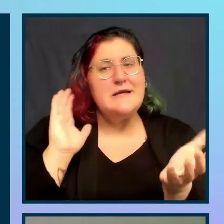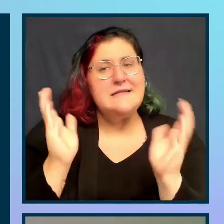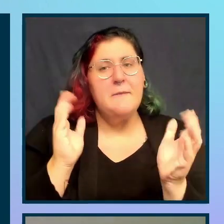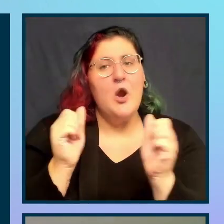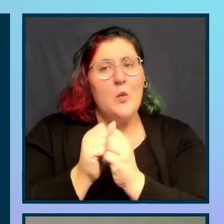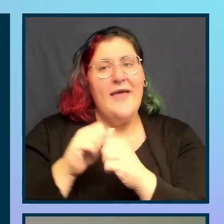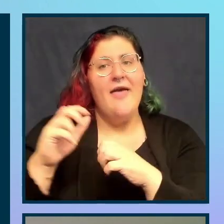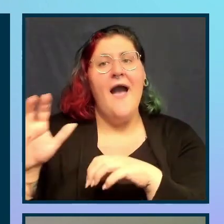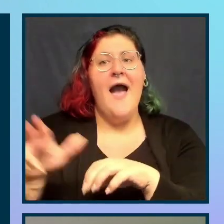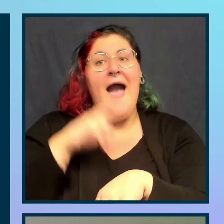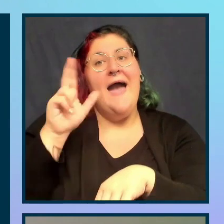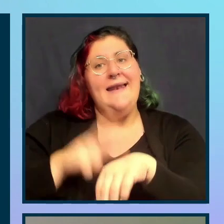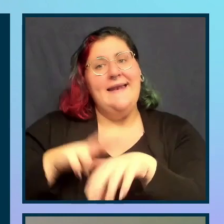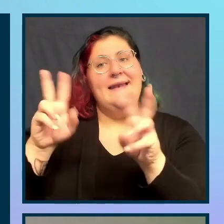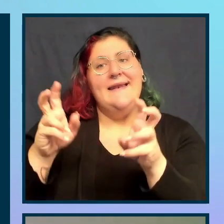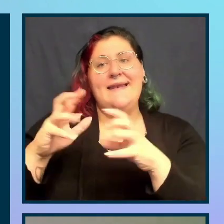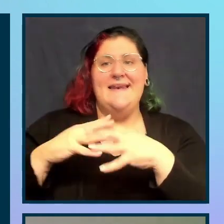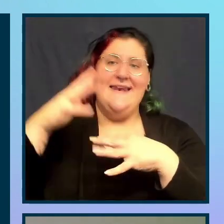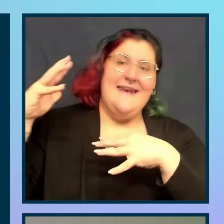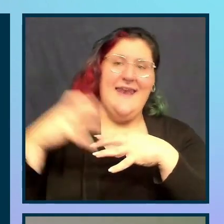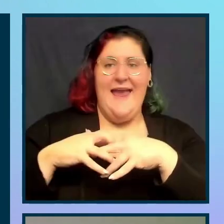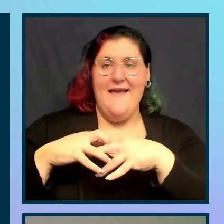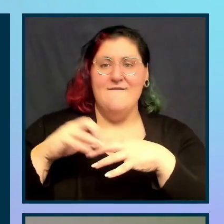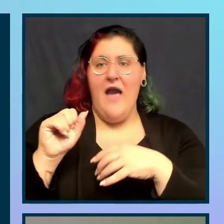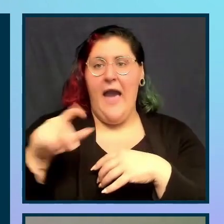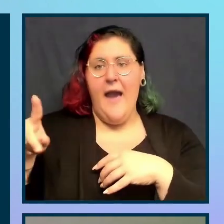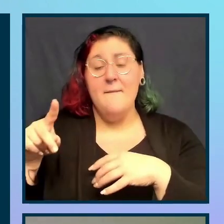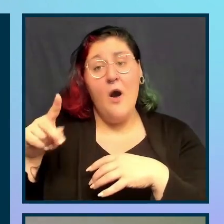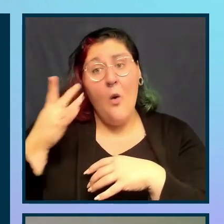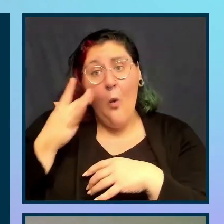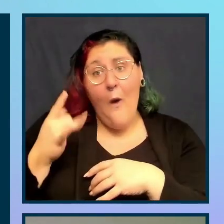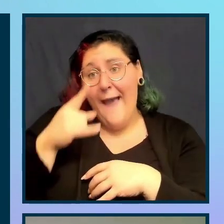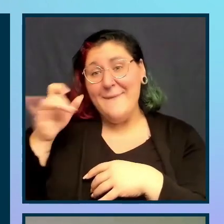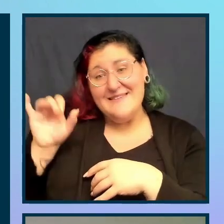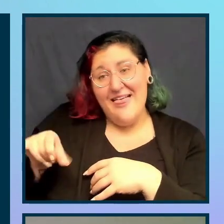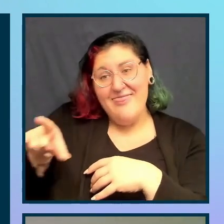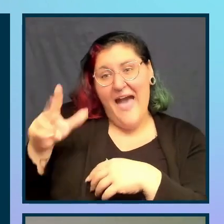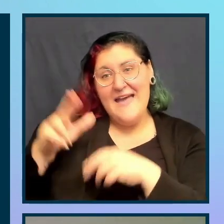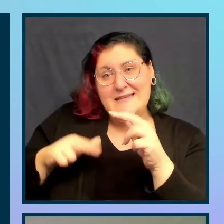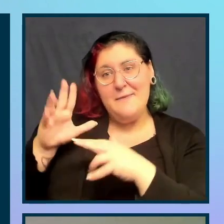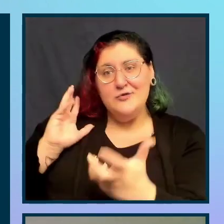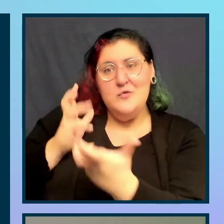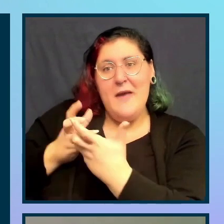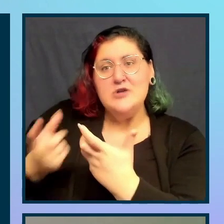are built for one platform. So they can very specifically use the accessibility APIs for that platform.